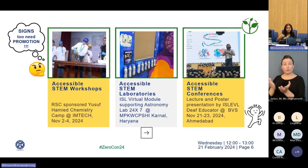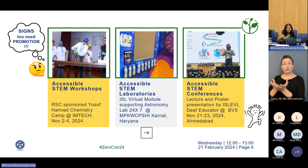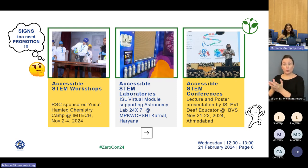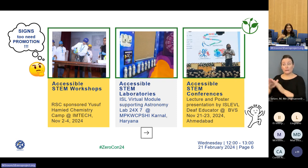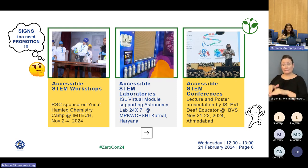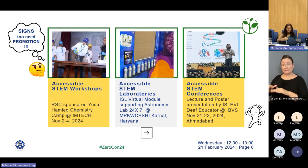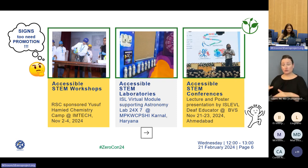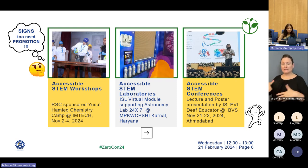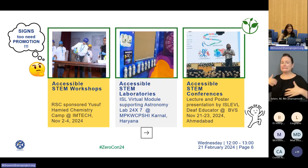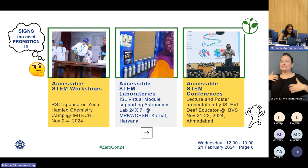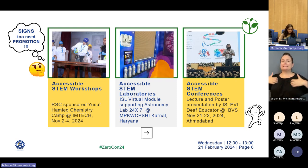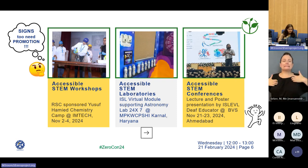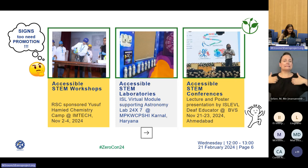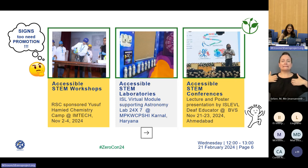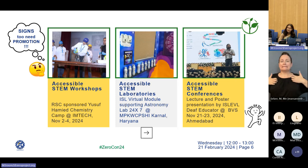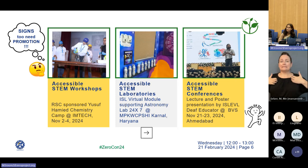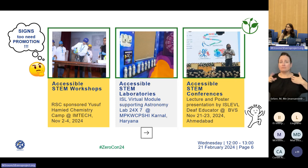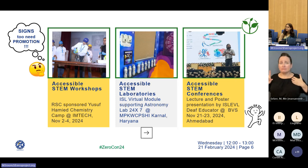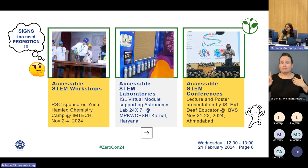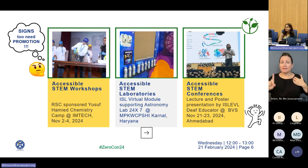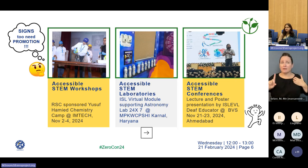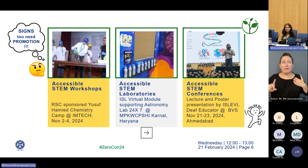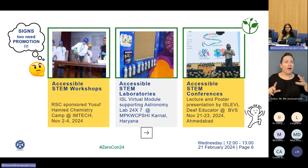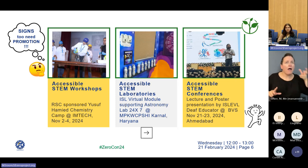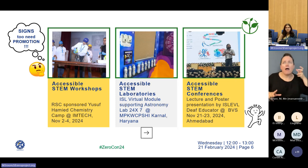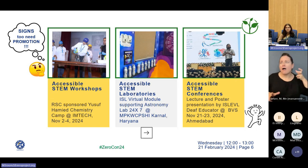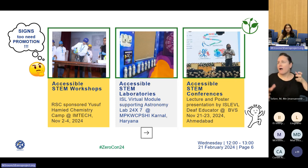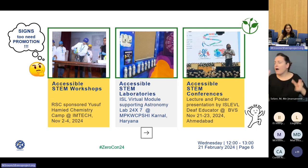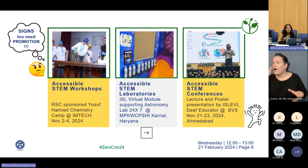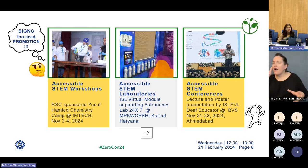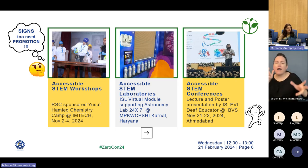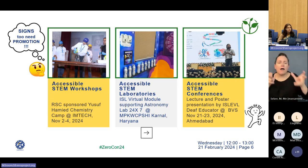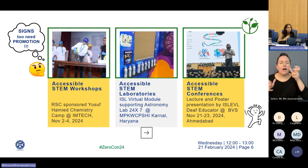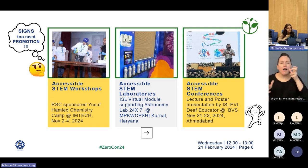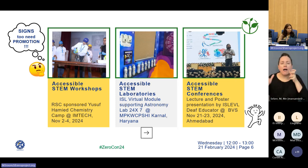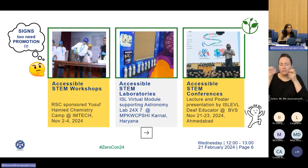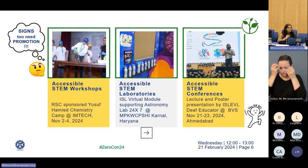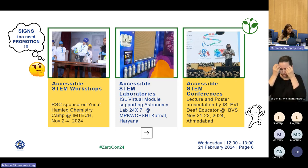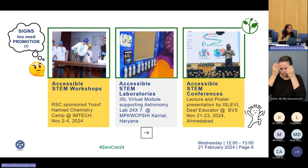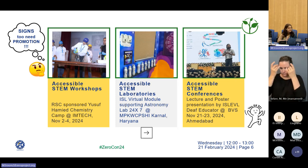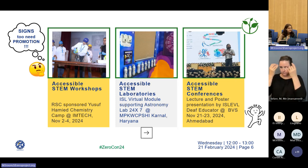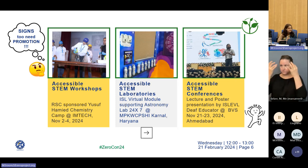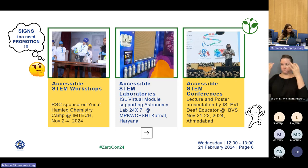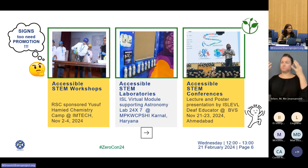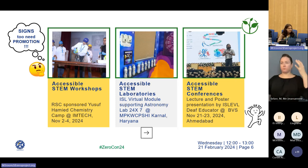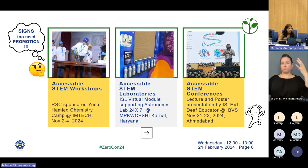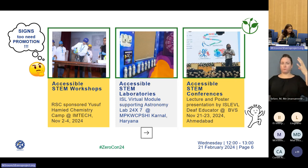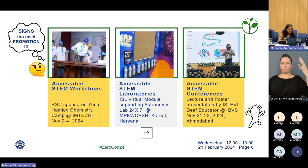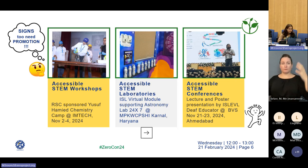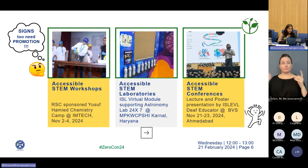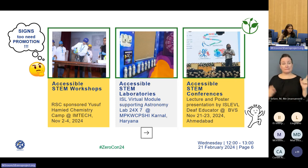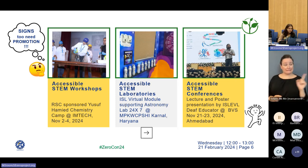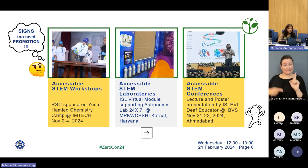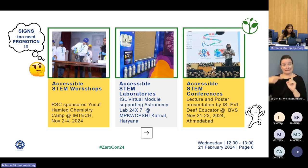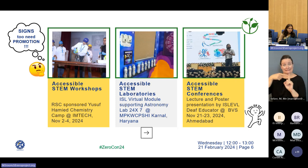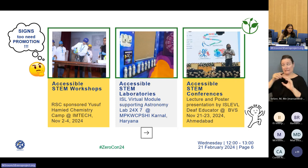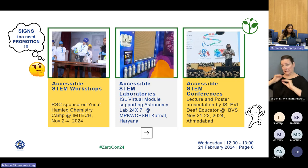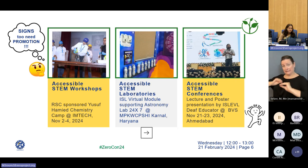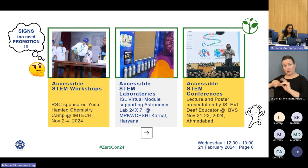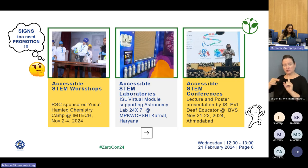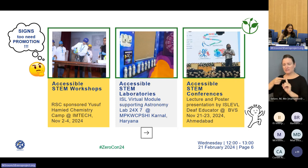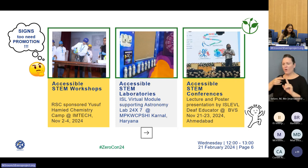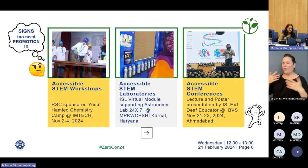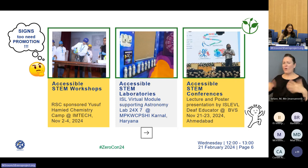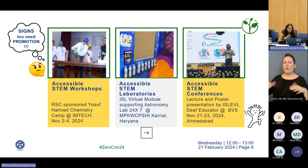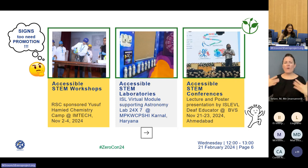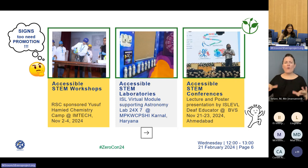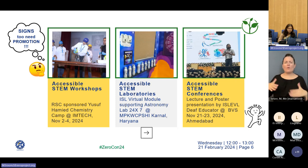previous day. And he tells us his teaching has become super easy. Many of us have just started